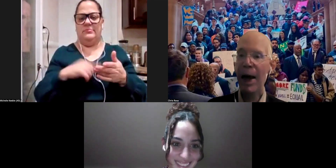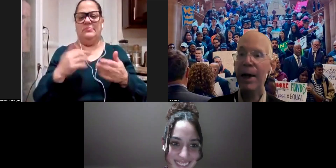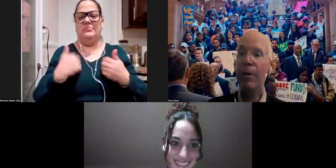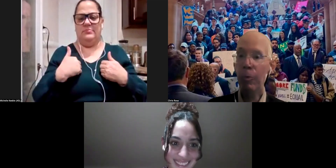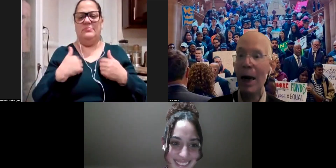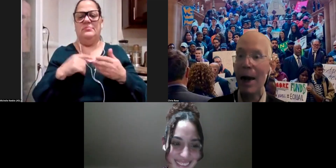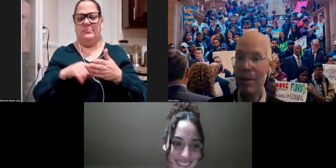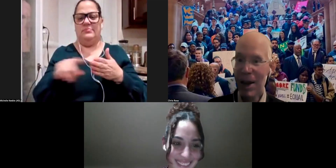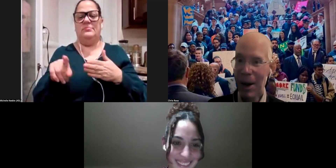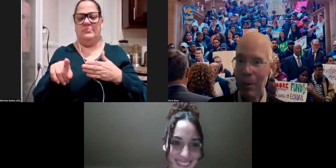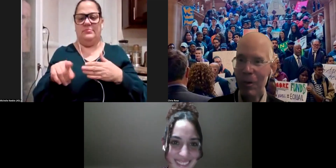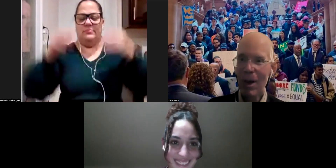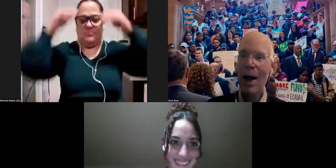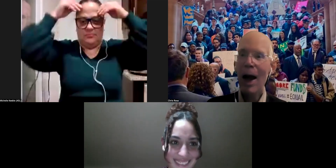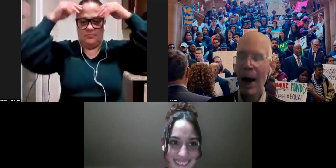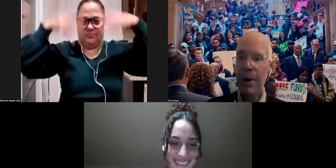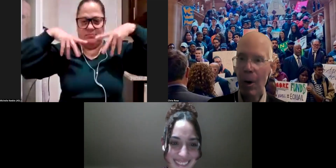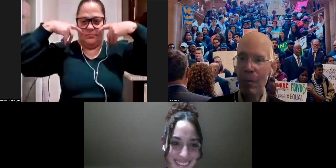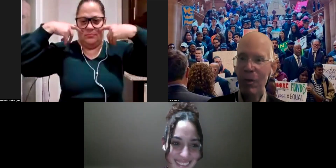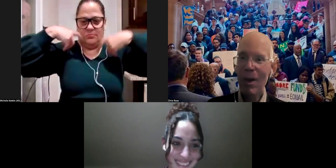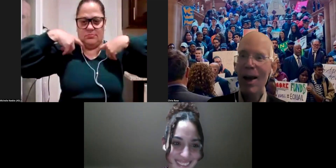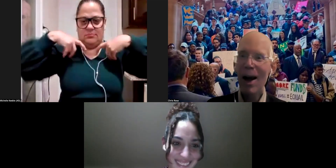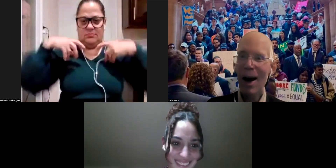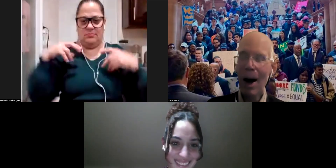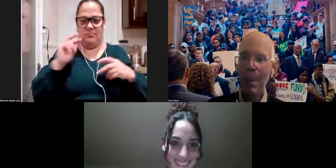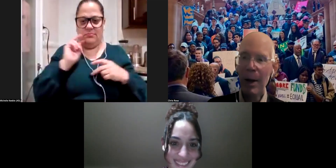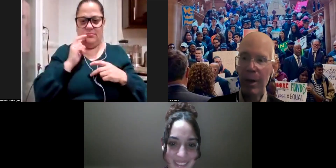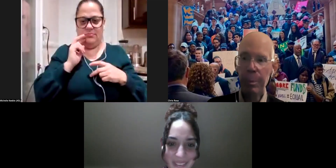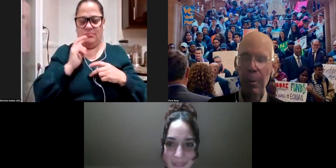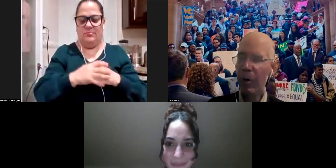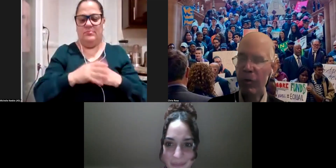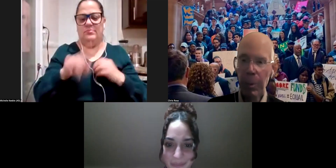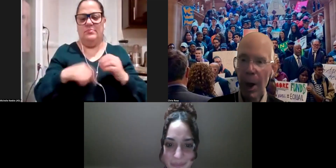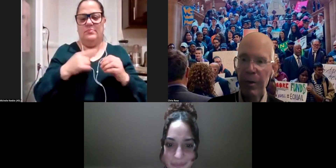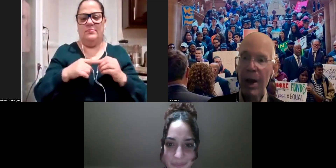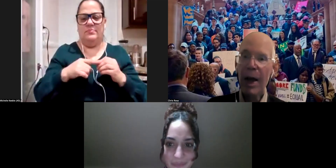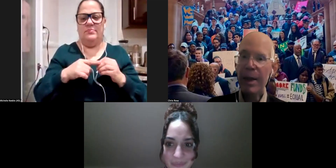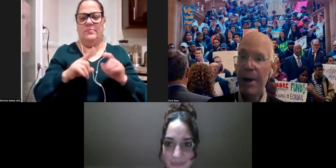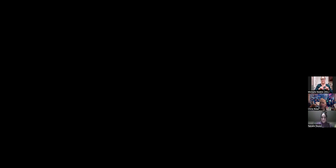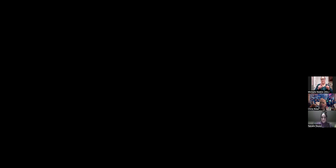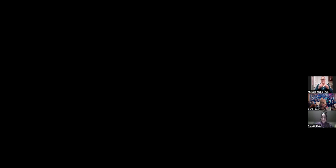paid in sweat and tears and nerves uh about this. But we're so blessed that none of the